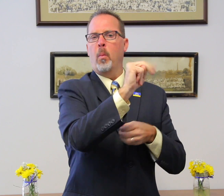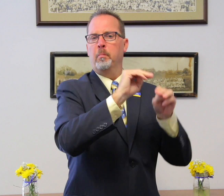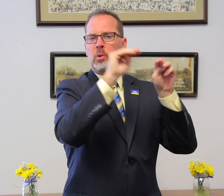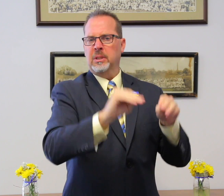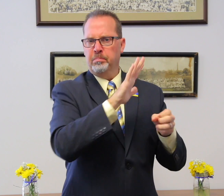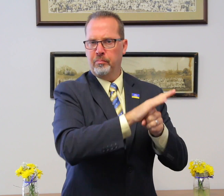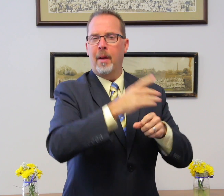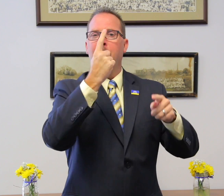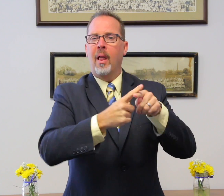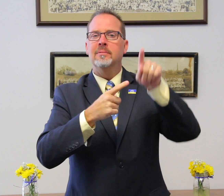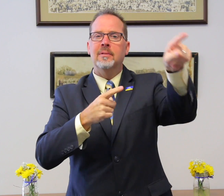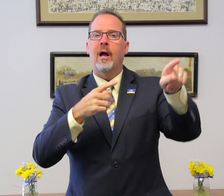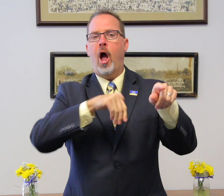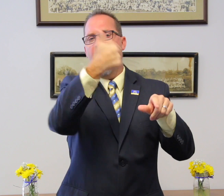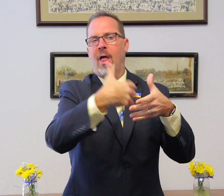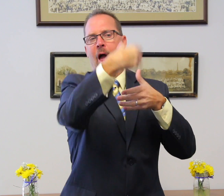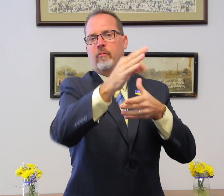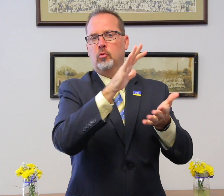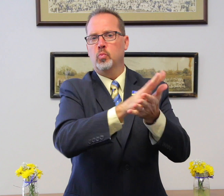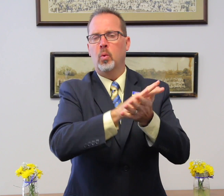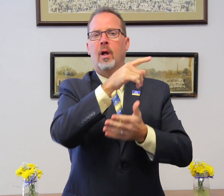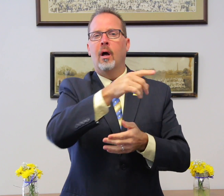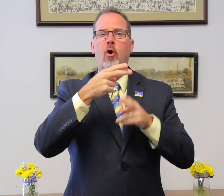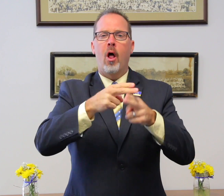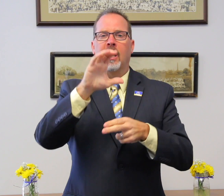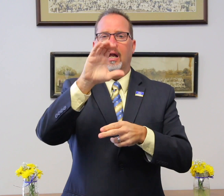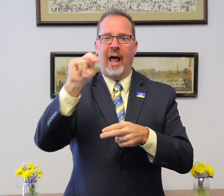one at the ASD Museum on campus and the other at the Connecticut Historical